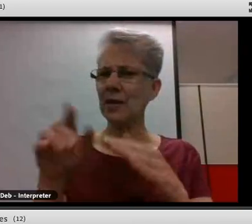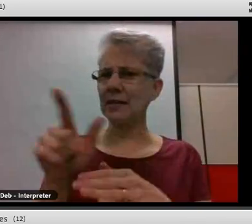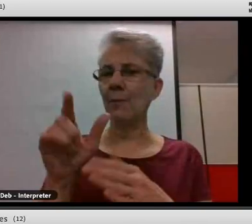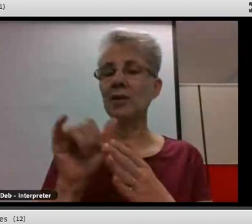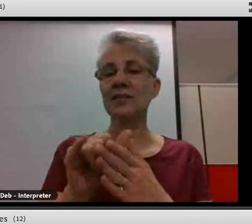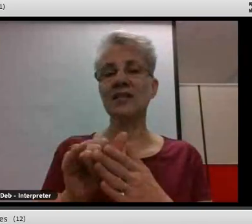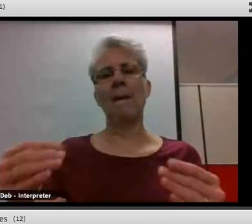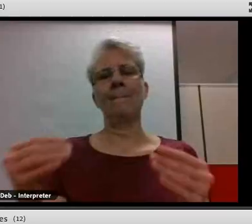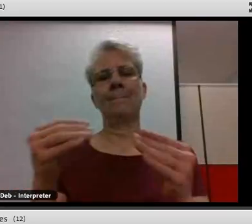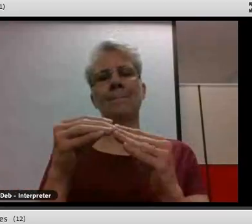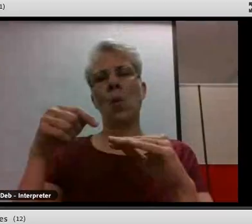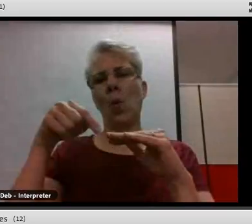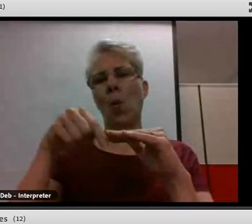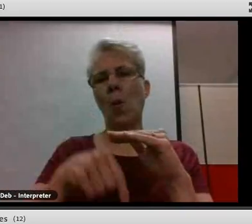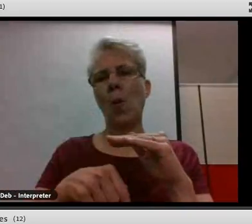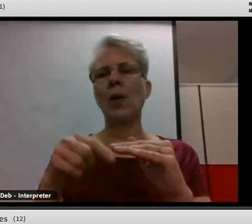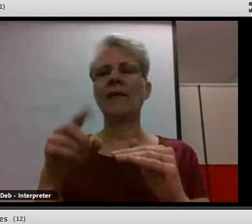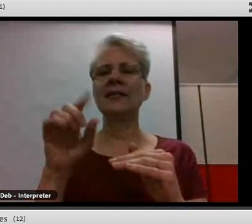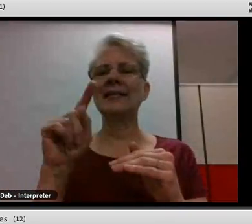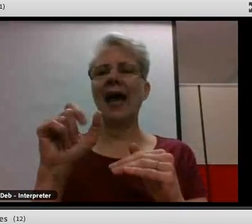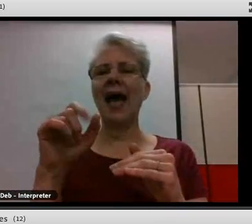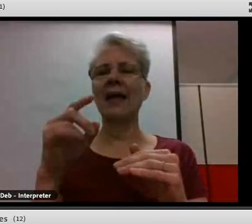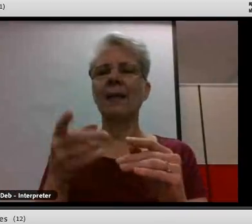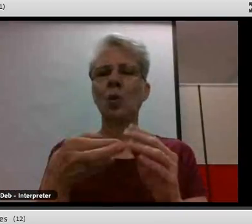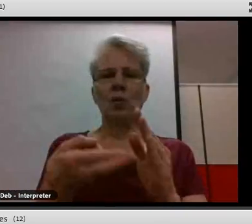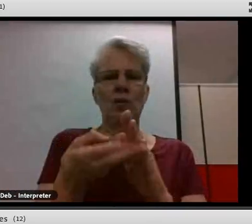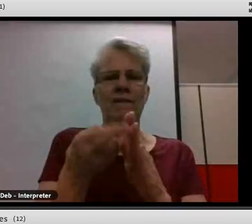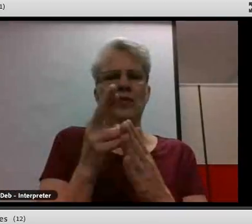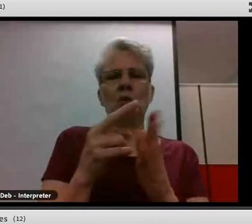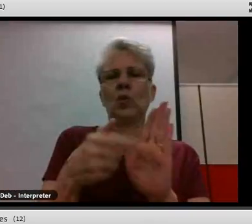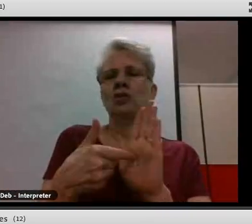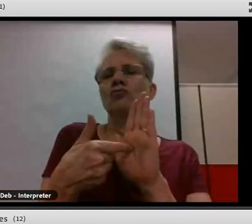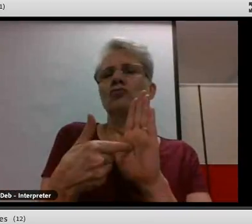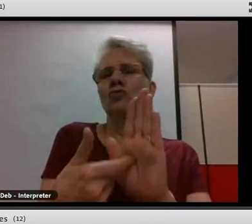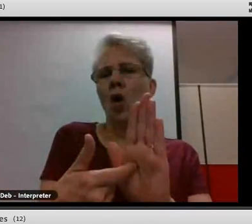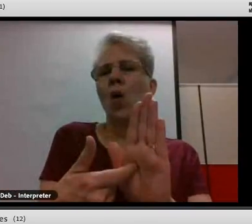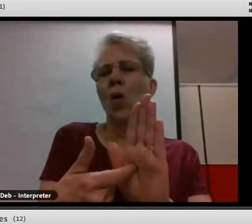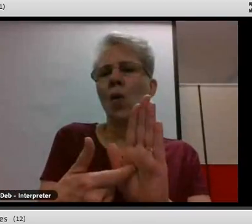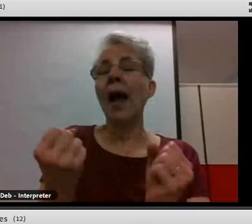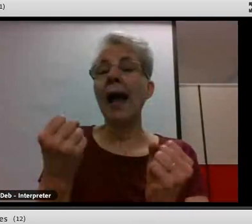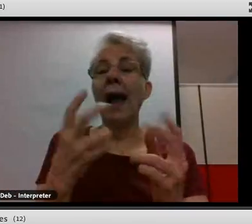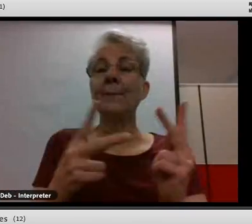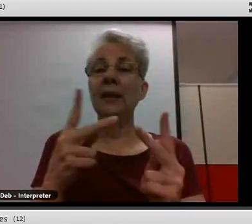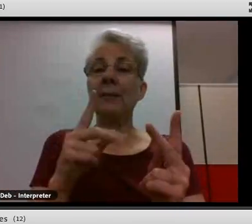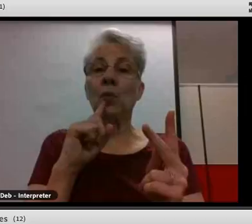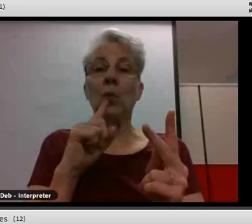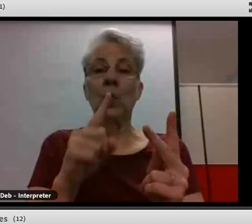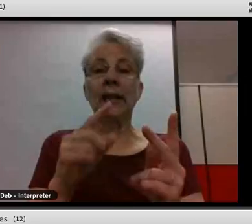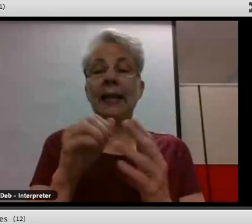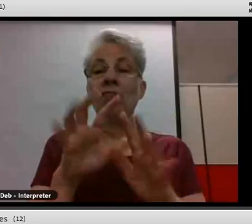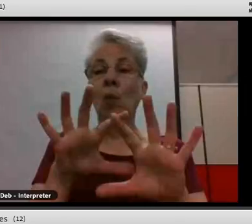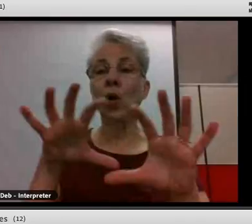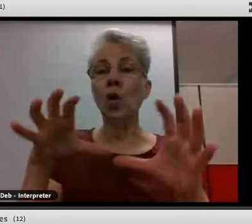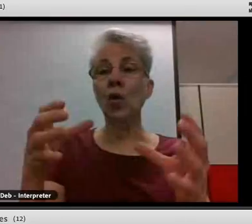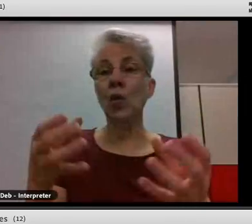not just people with disabilities although that's what we're talking about today.